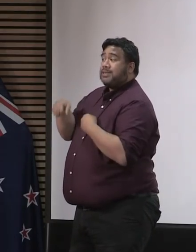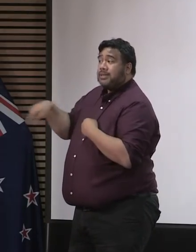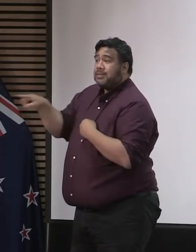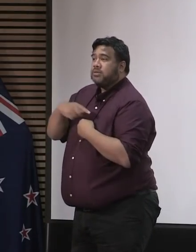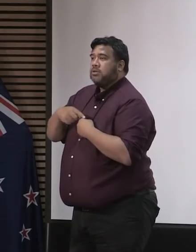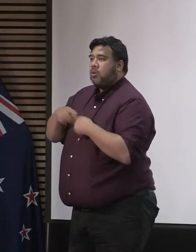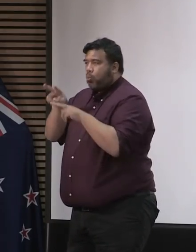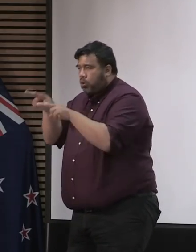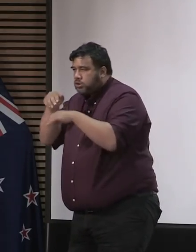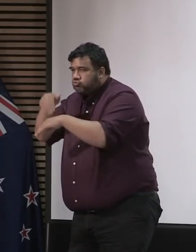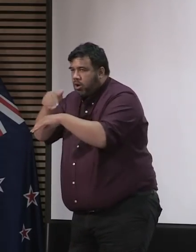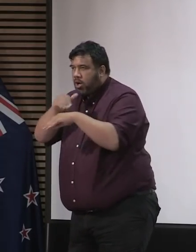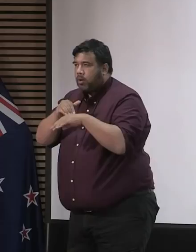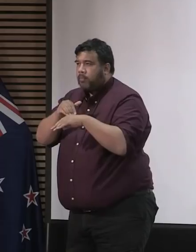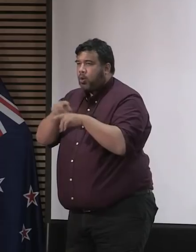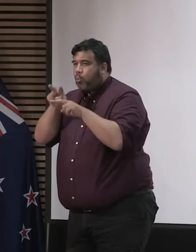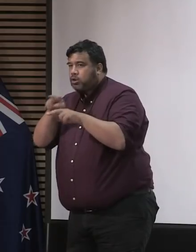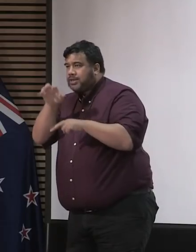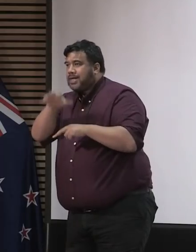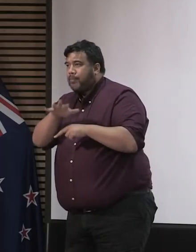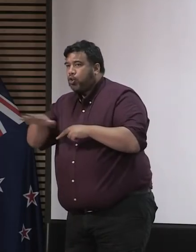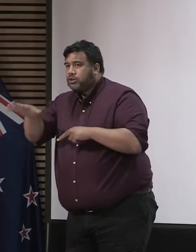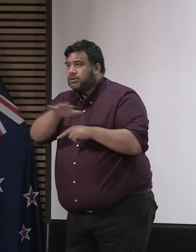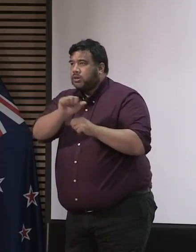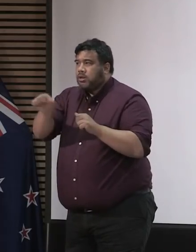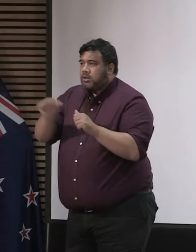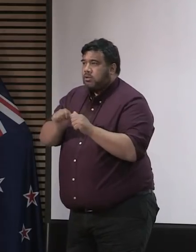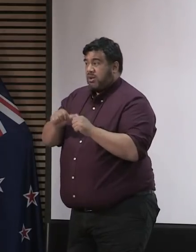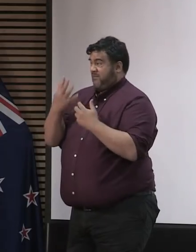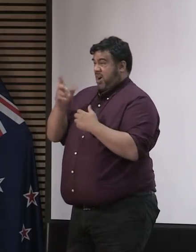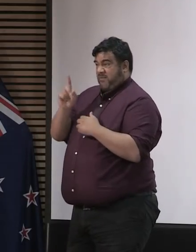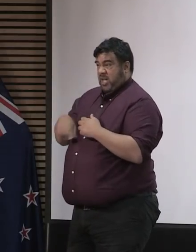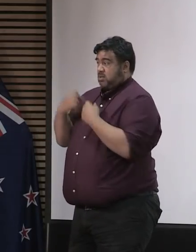neighbourhoods and business districts have been carried out in just the past two days.